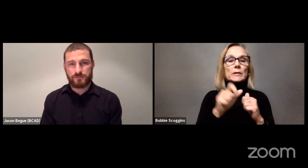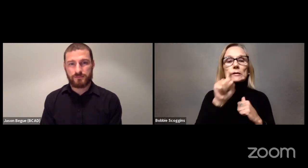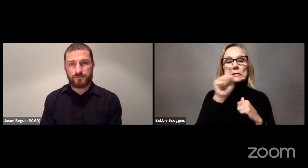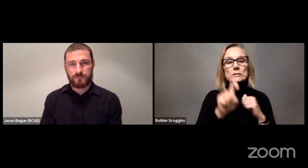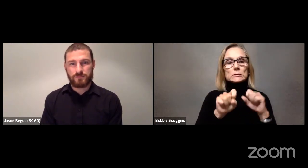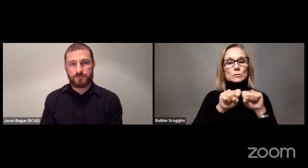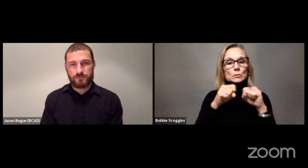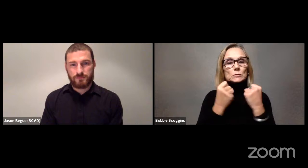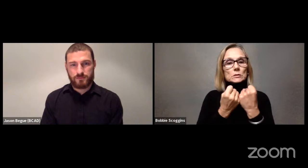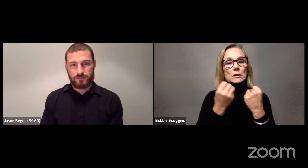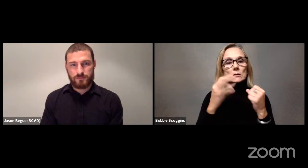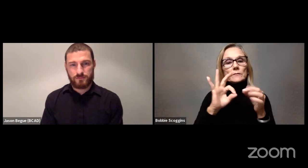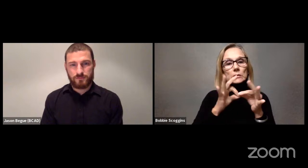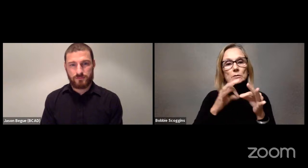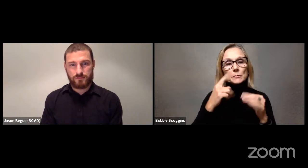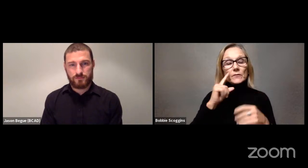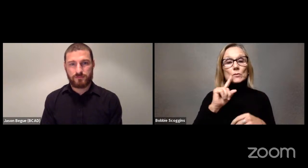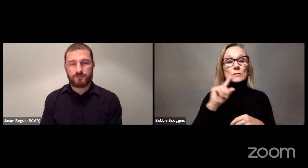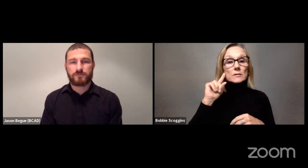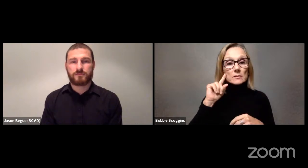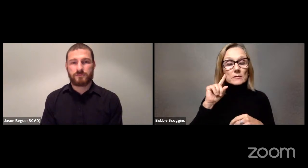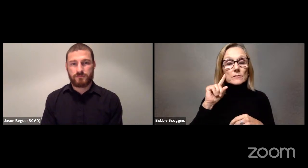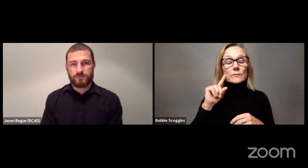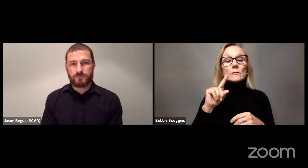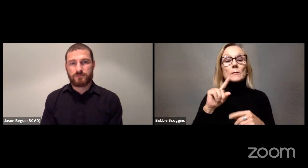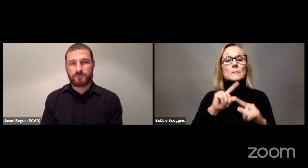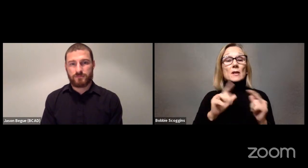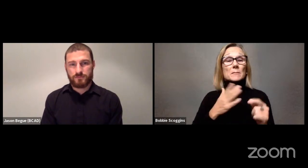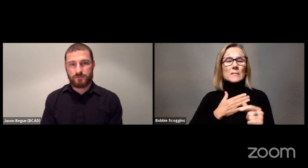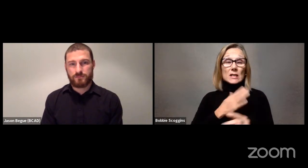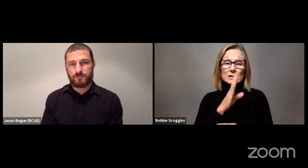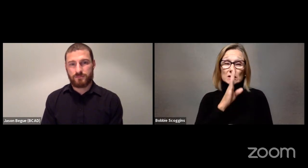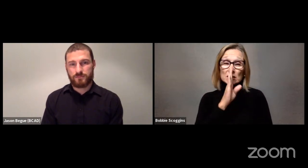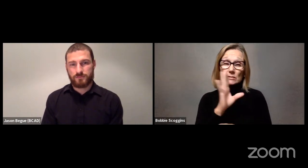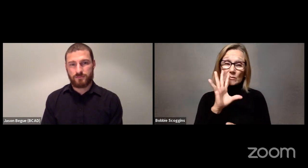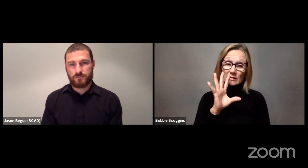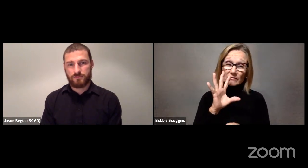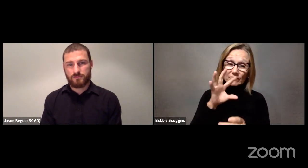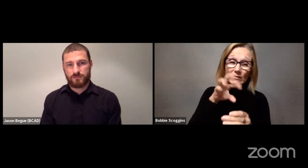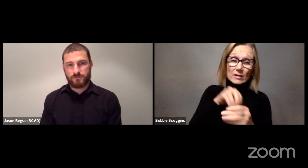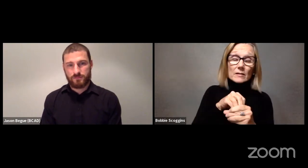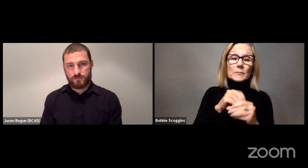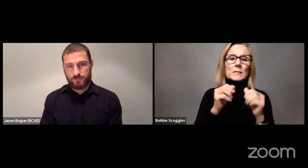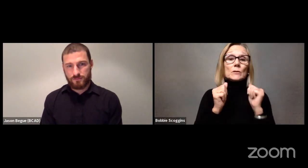since the '70s. Started with Texas society for interpreters for the deaf, but my . direct